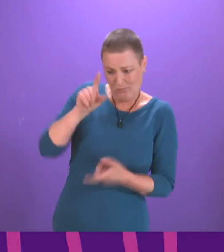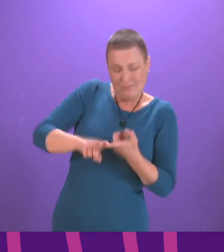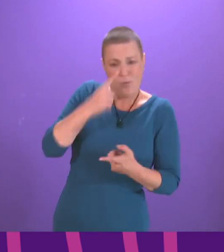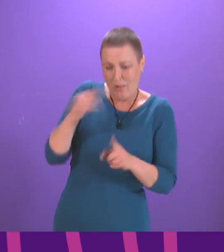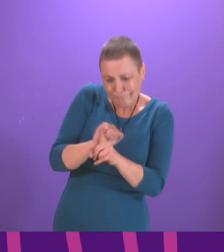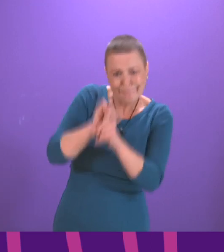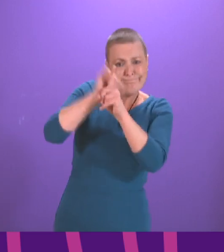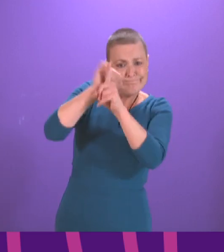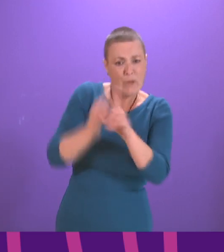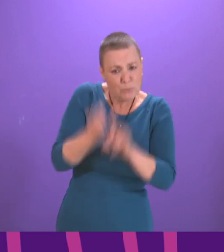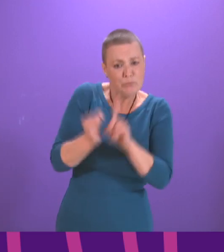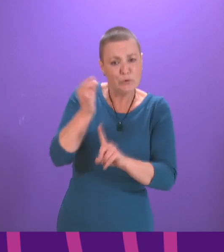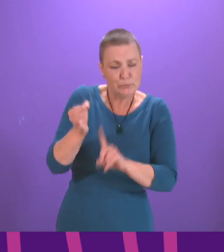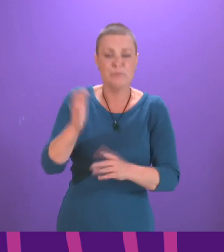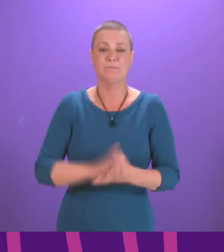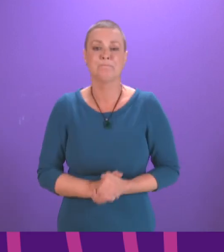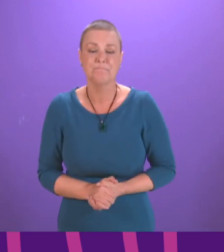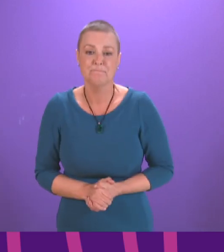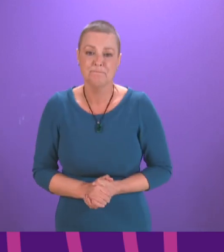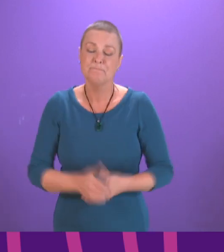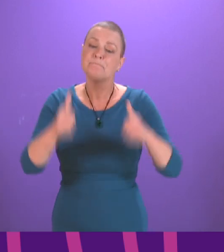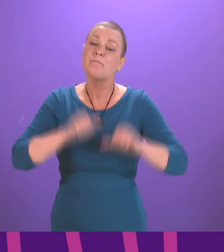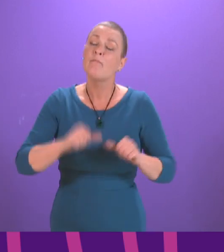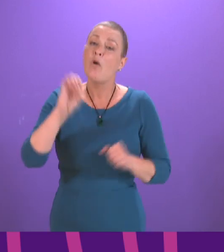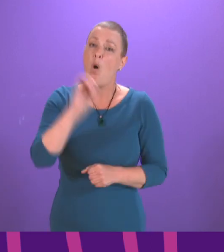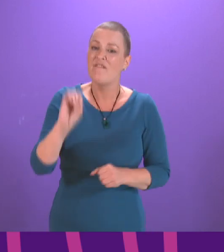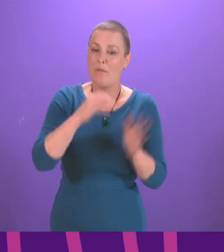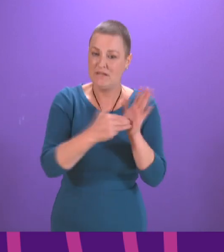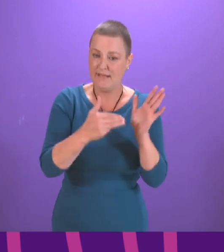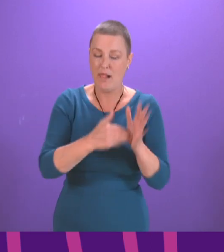Ministerial Code (Investigation) Oliver Mundell (Dumfriesshire) (Con):